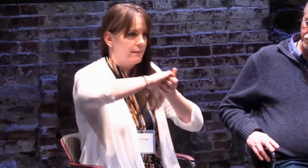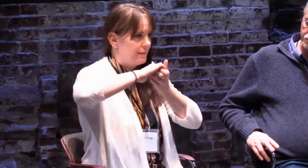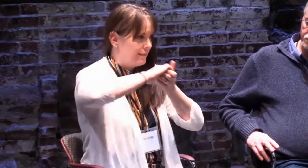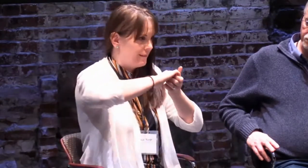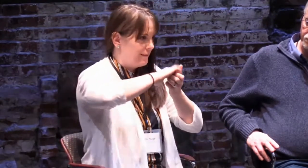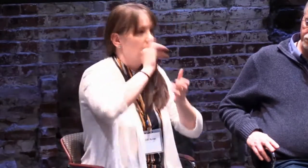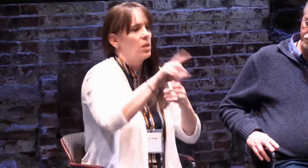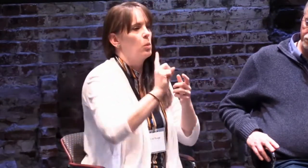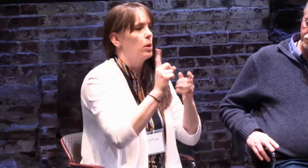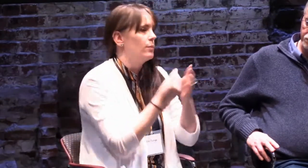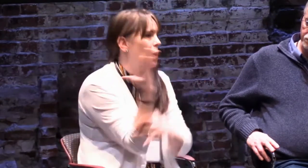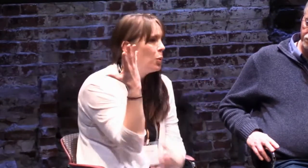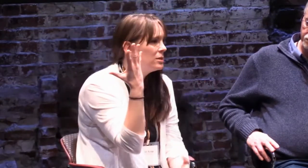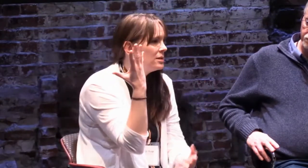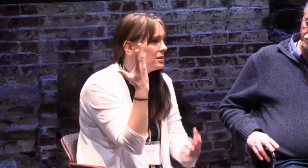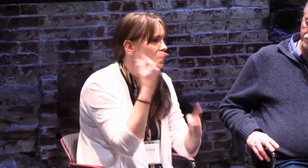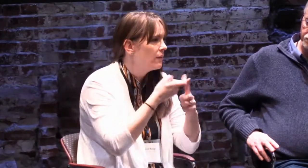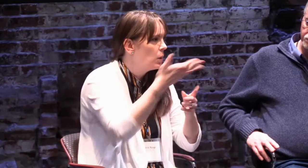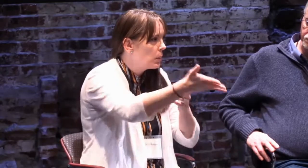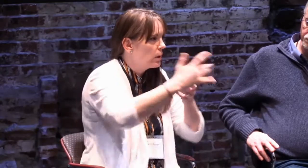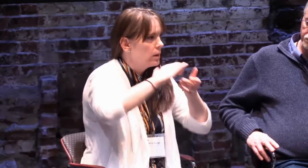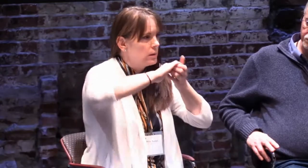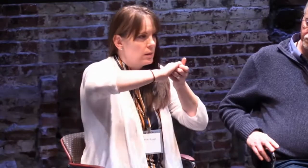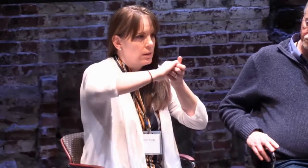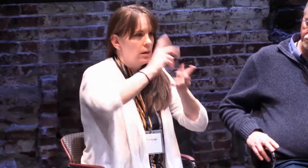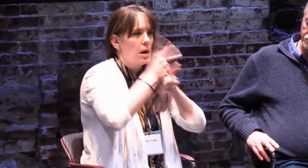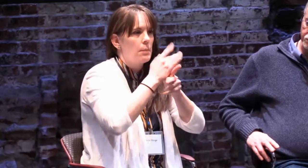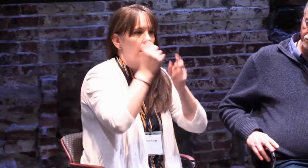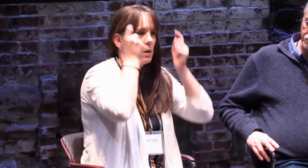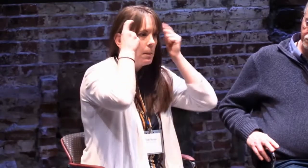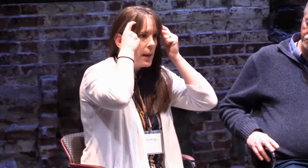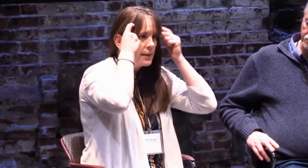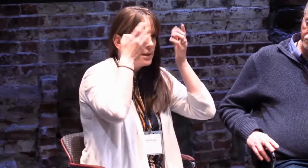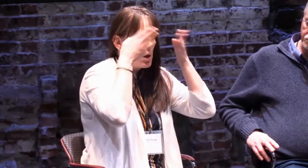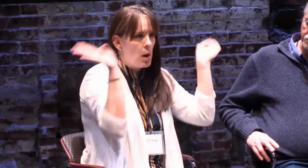What I had to explore is how to engage both communities, the hearing and deaf community,